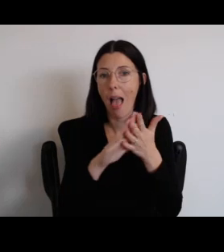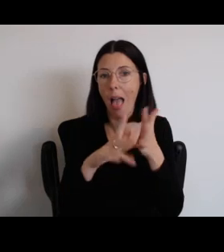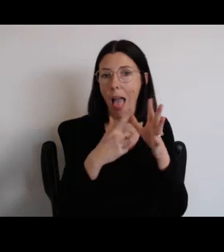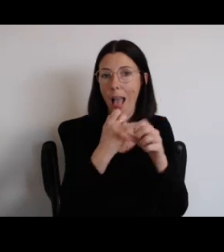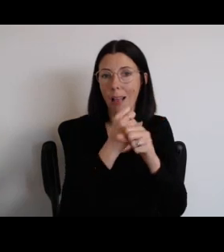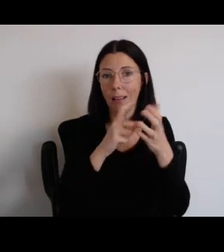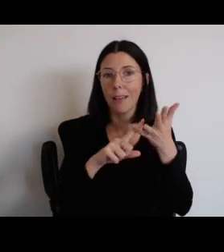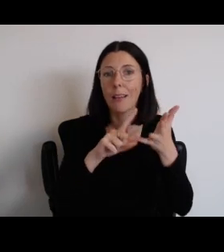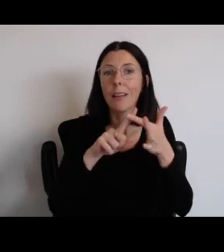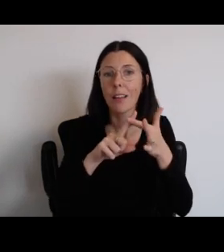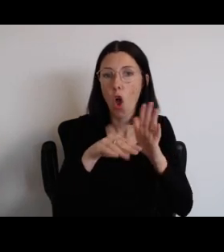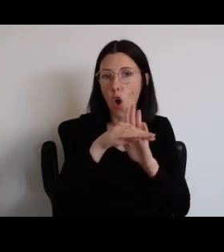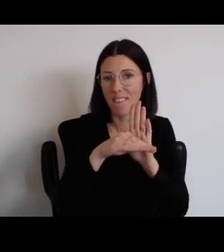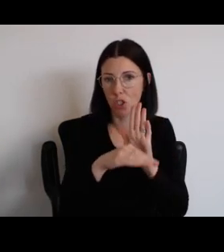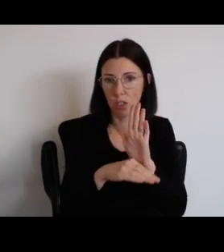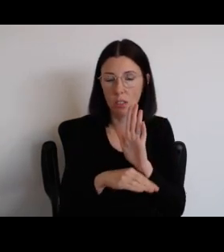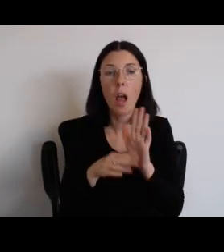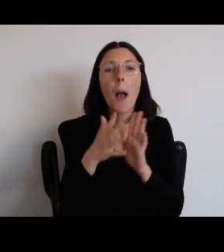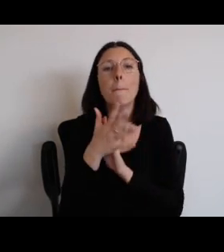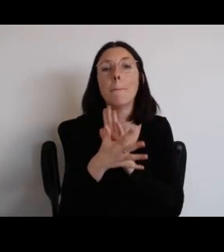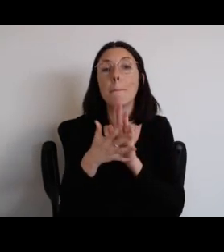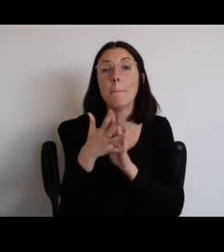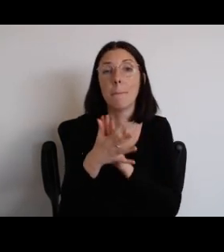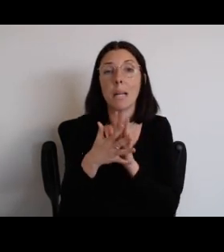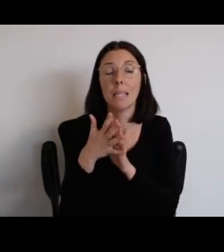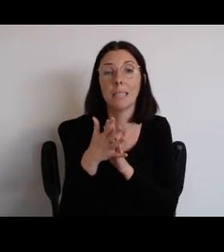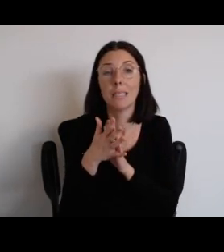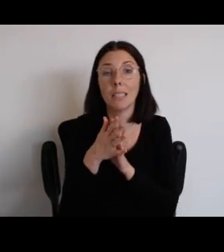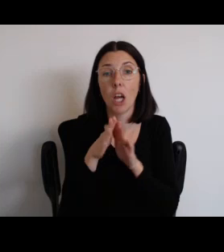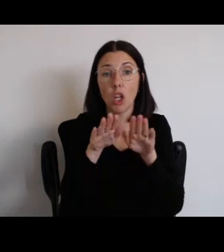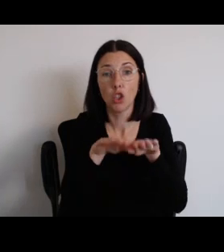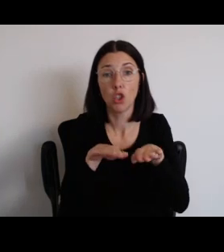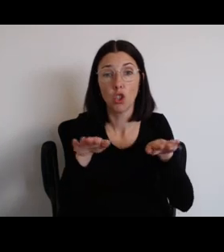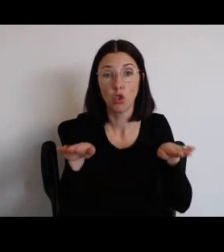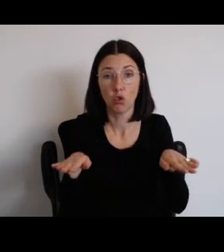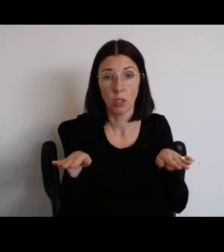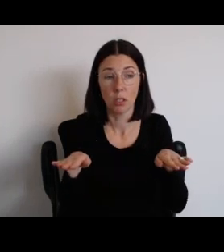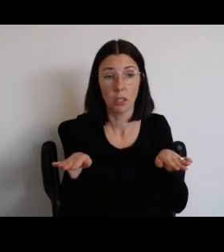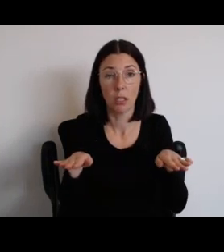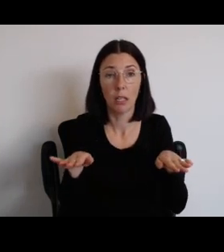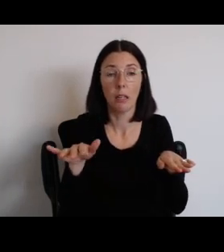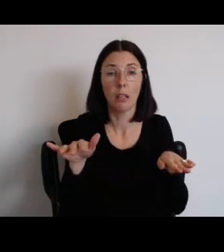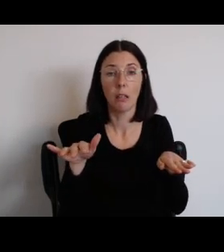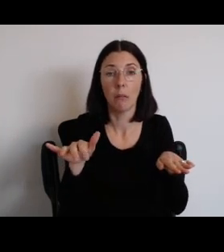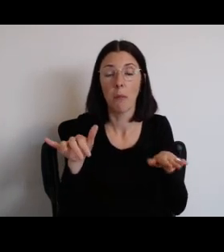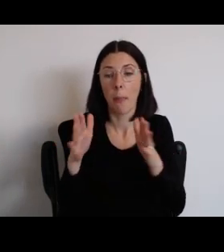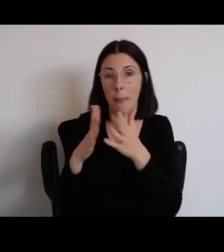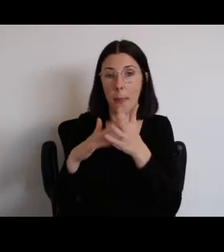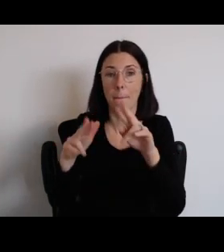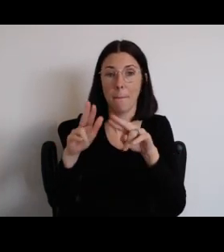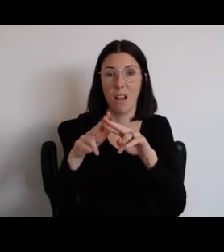children are either taken out of Australia by a parent to another country who is a signatory to